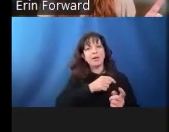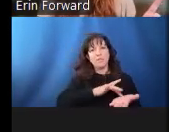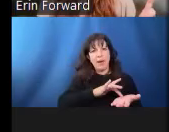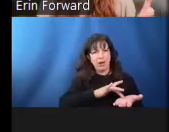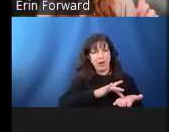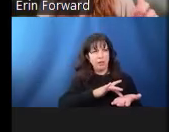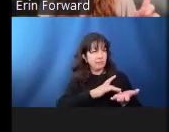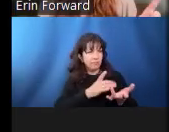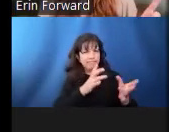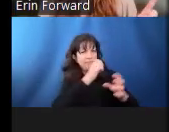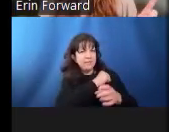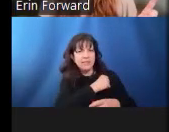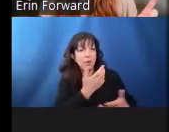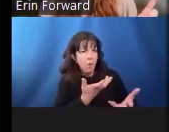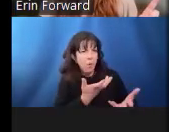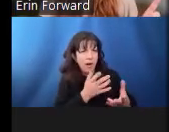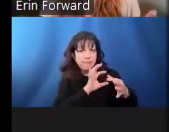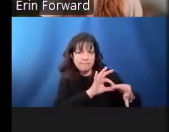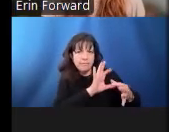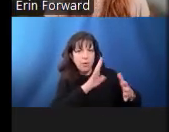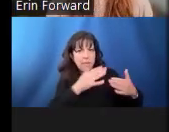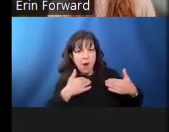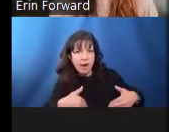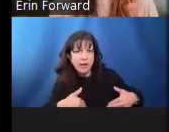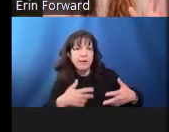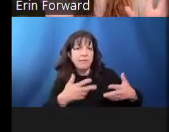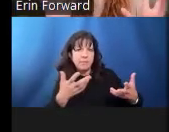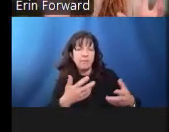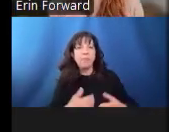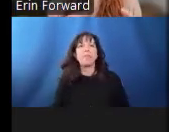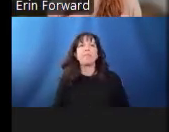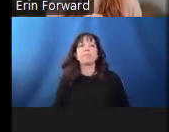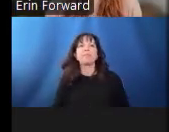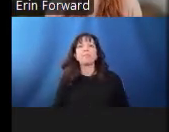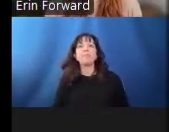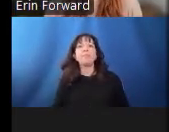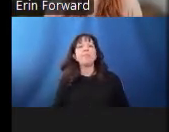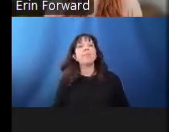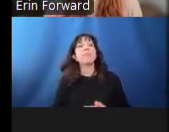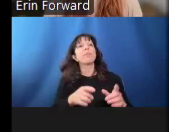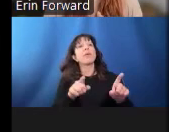missing about your body? Um, we also have been hearing a lot